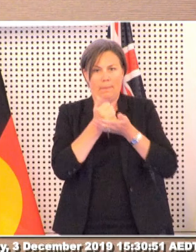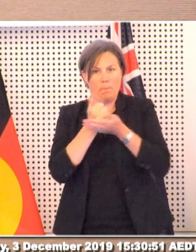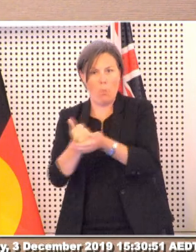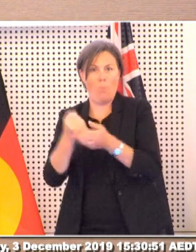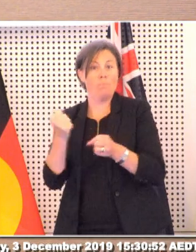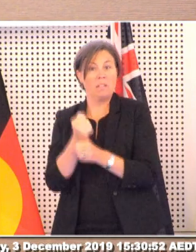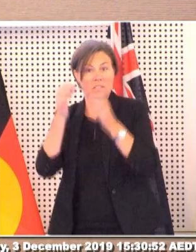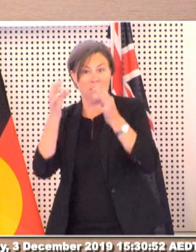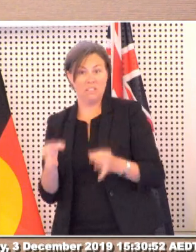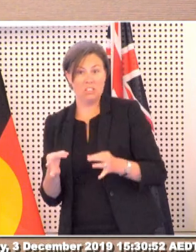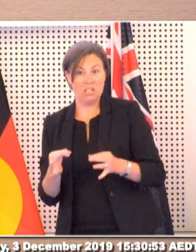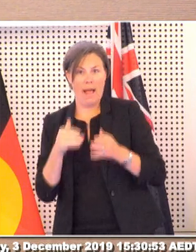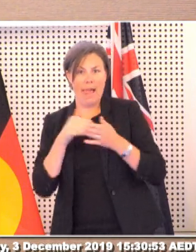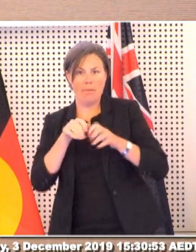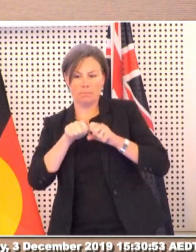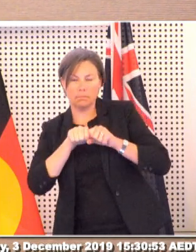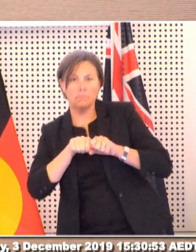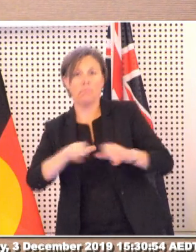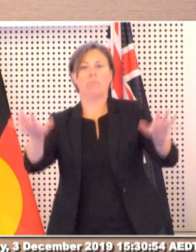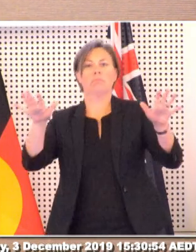Most certainly, and that goes to the heart of the cultural issues that I